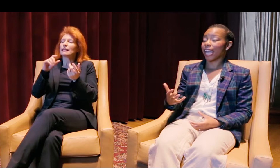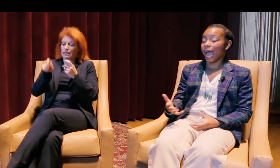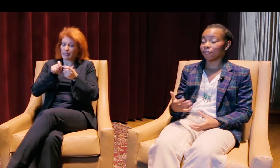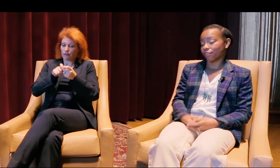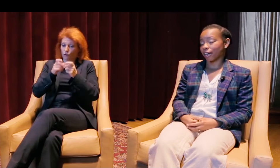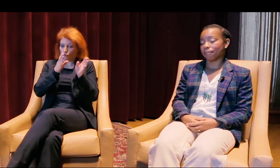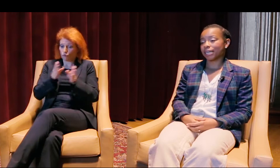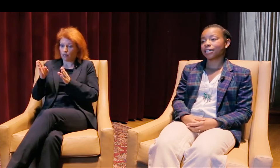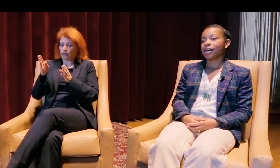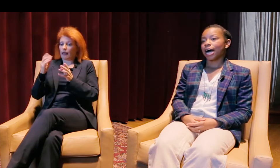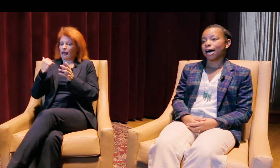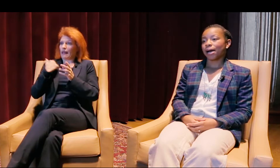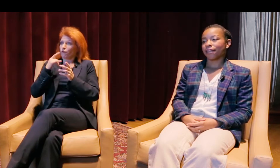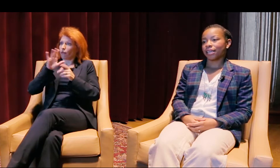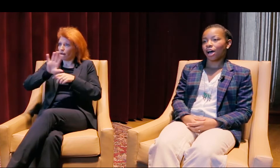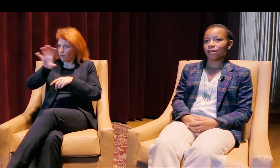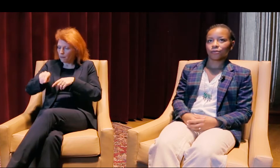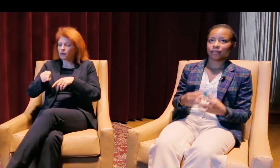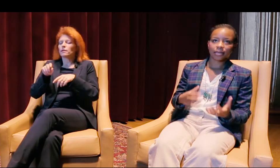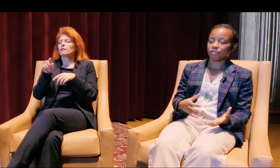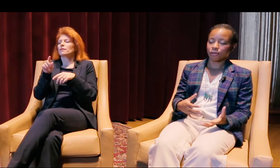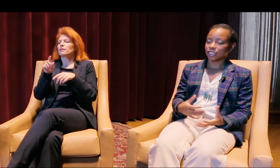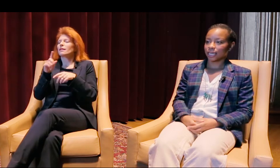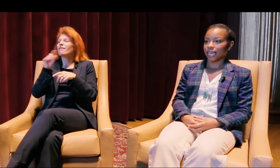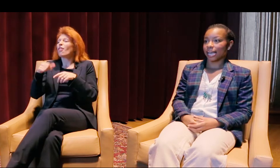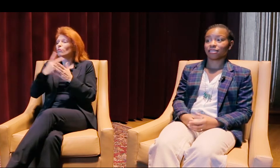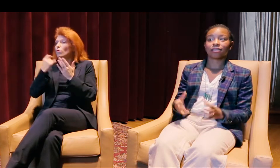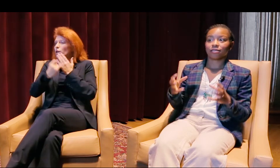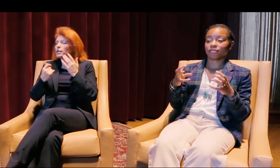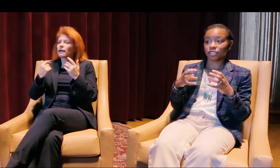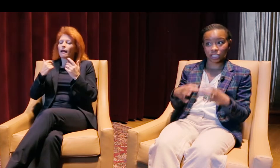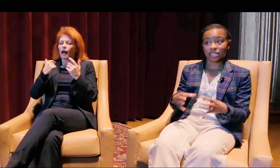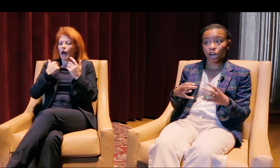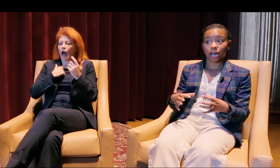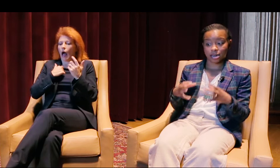that they had for their company. And then with some other projects, I just targeted